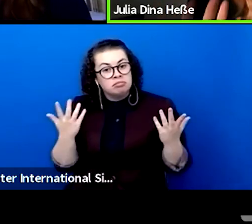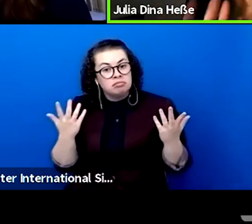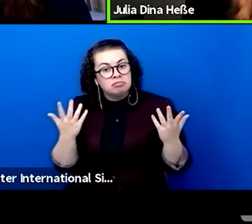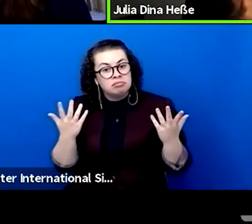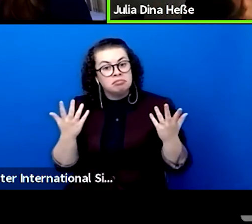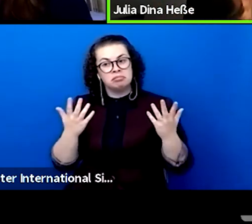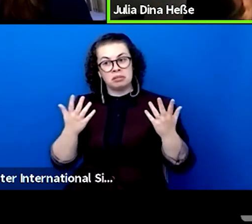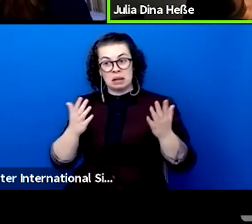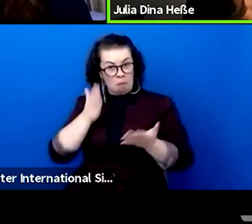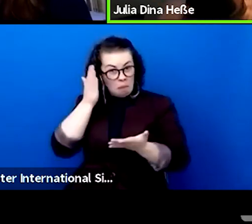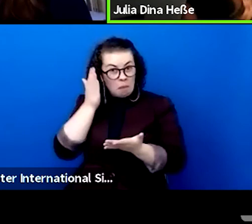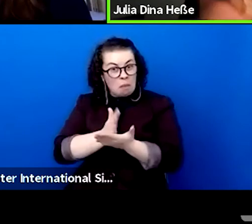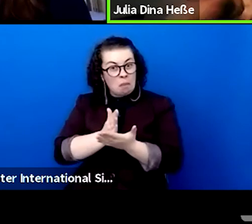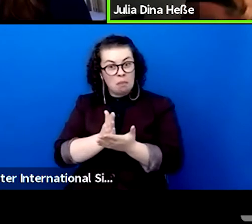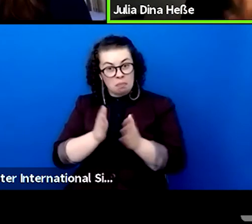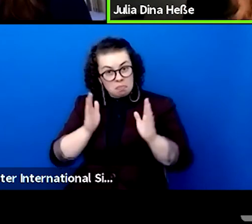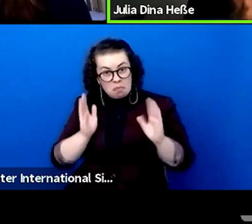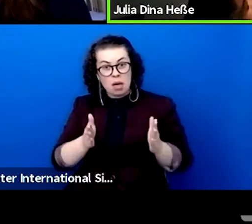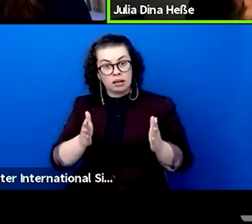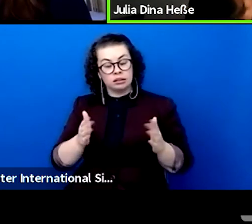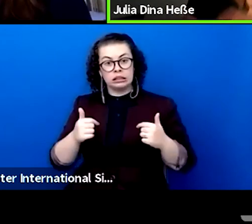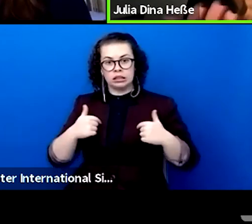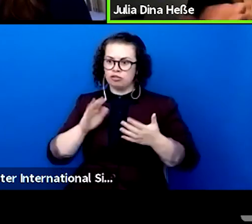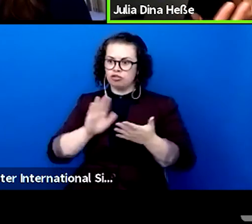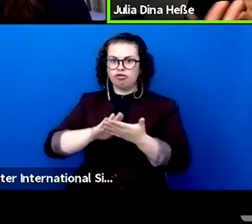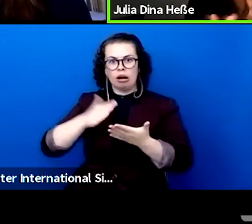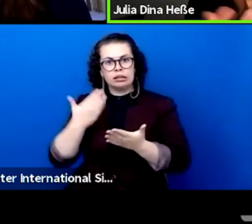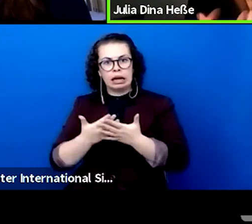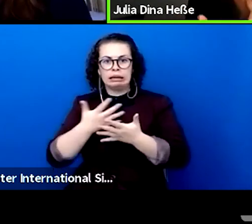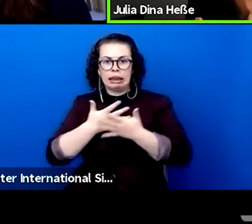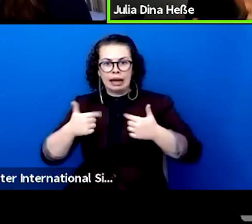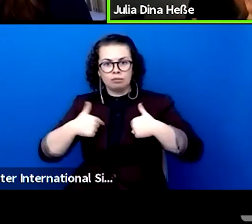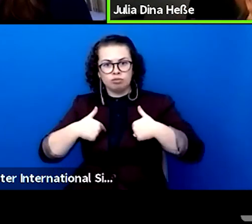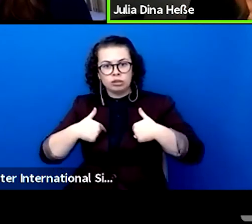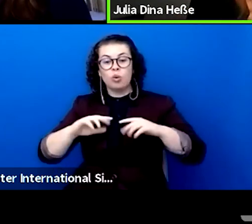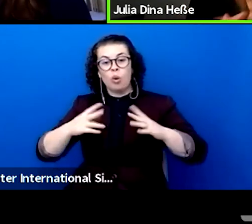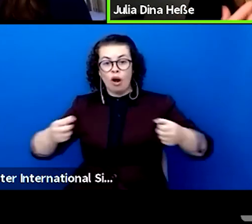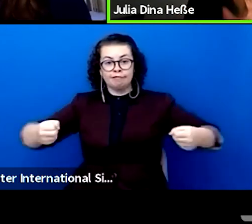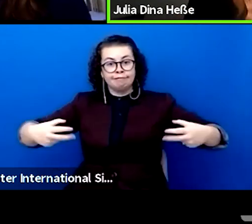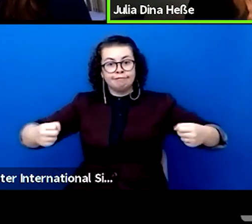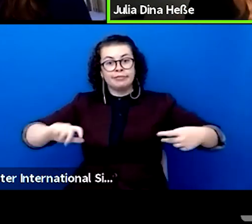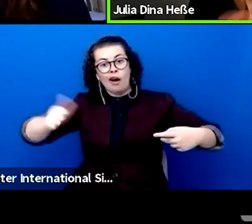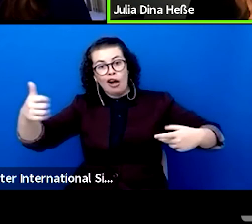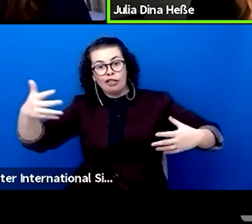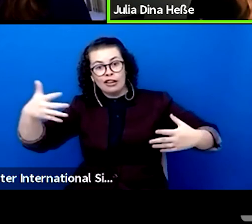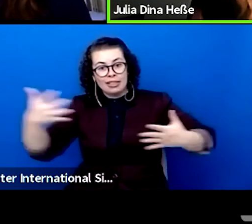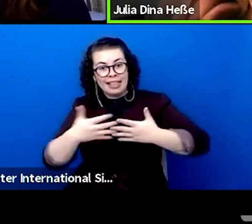it really necessary that I have to translate or is there a mutual understanding that maybe is not in